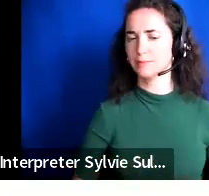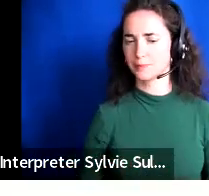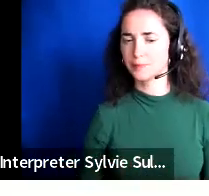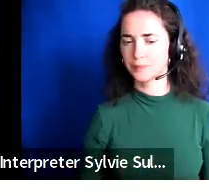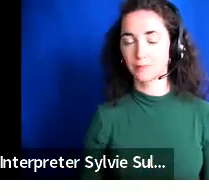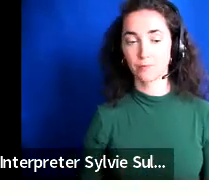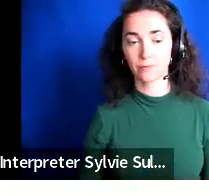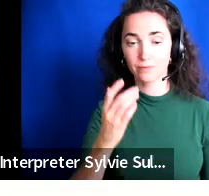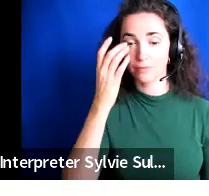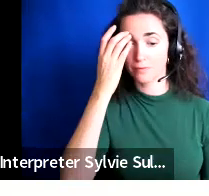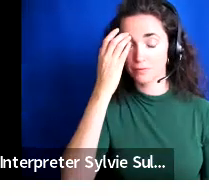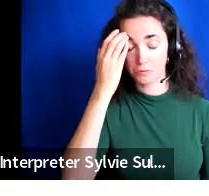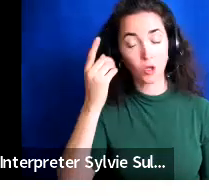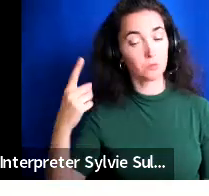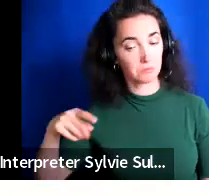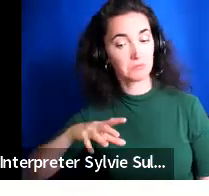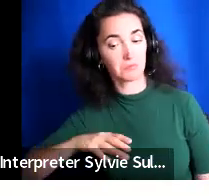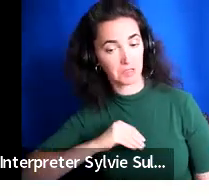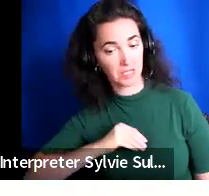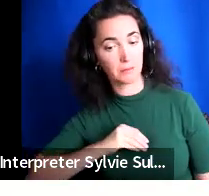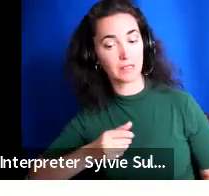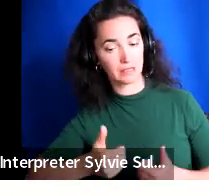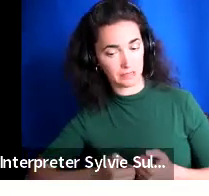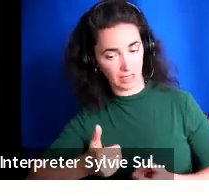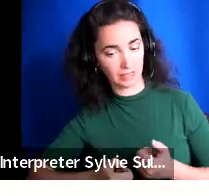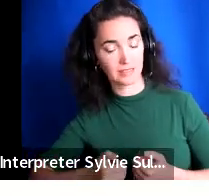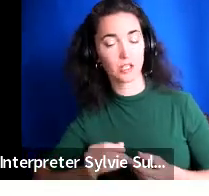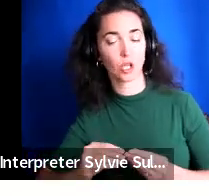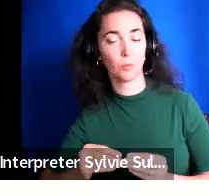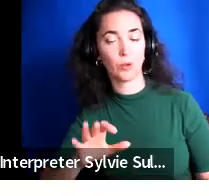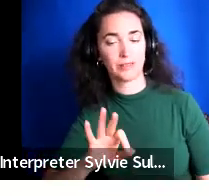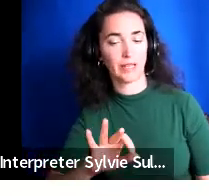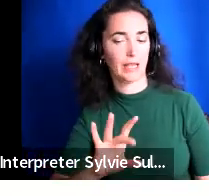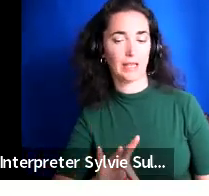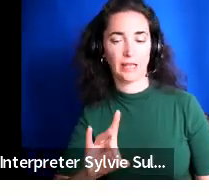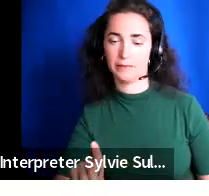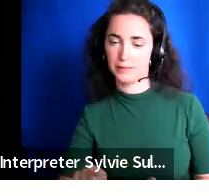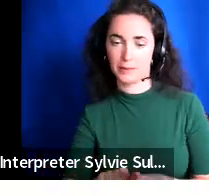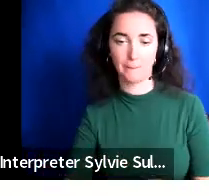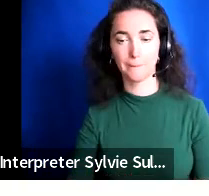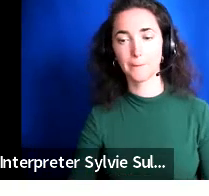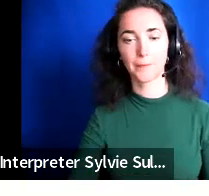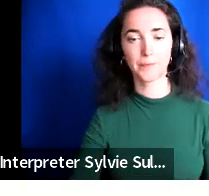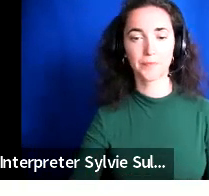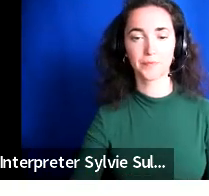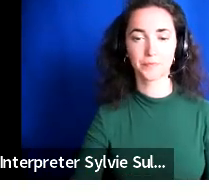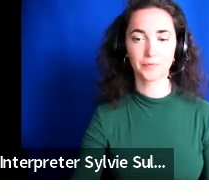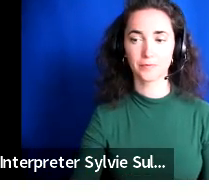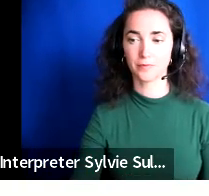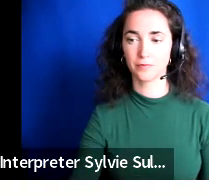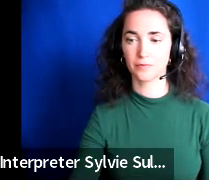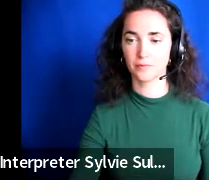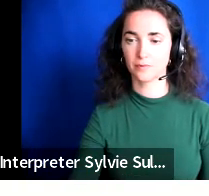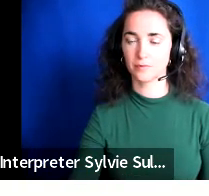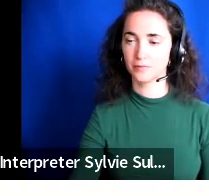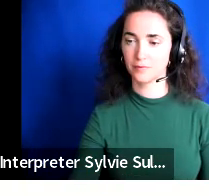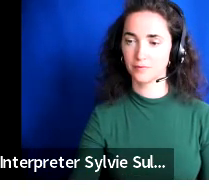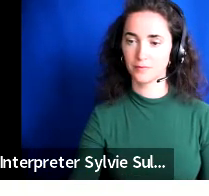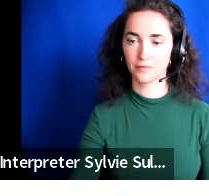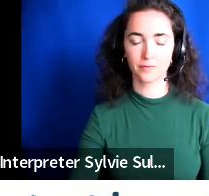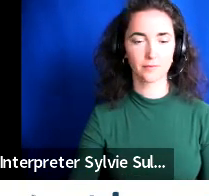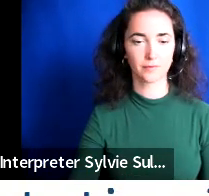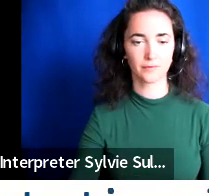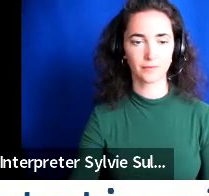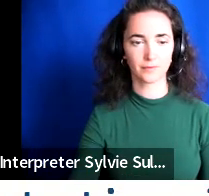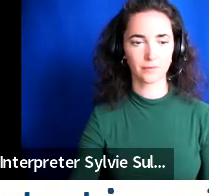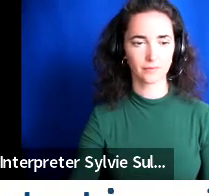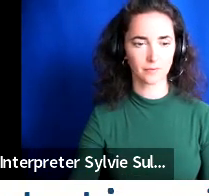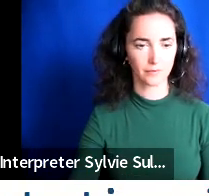So they are able to receive text messages as well, with 9, 80